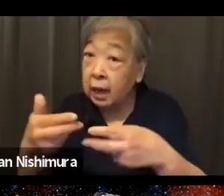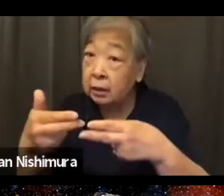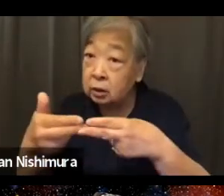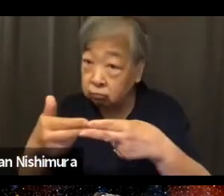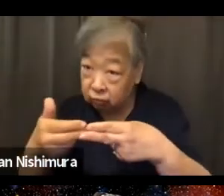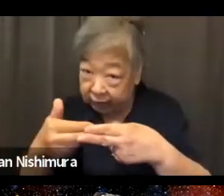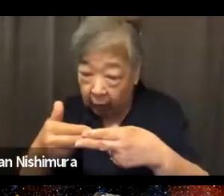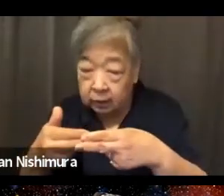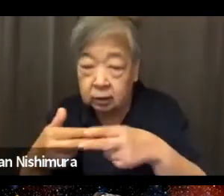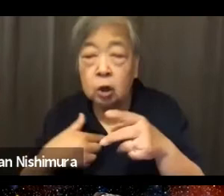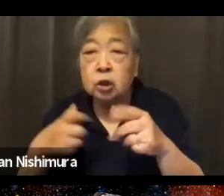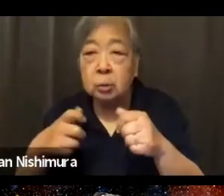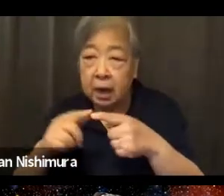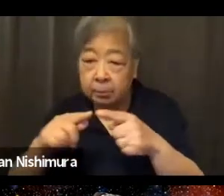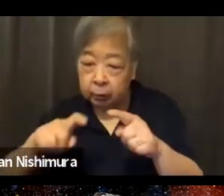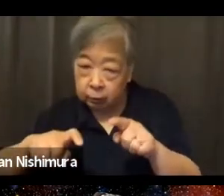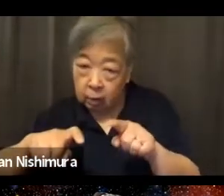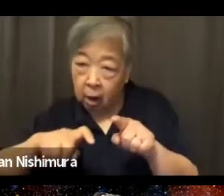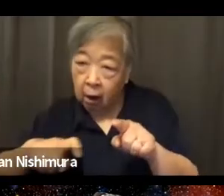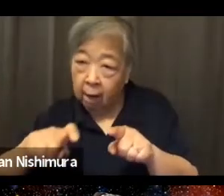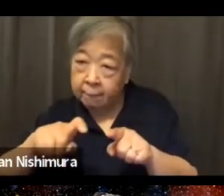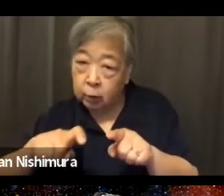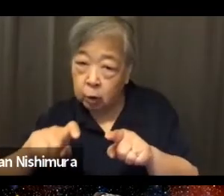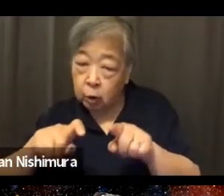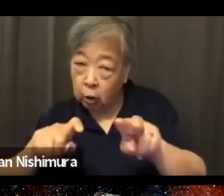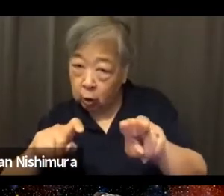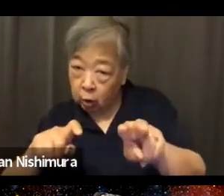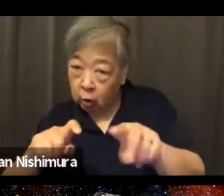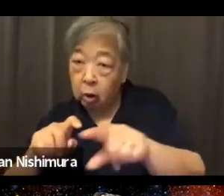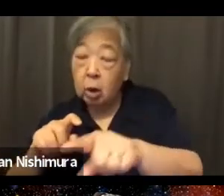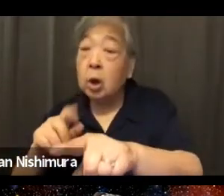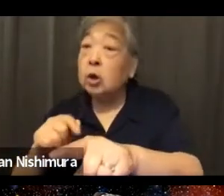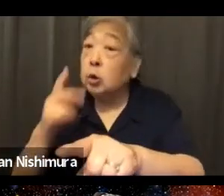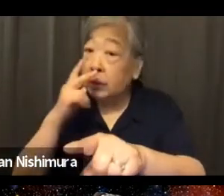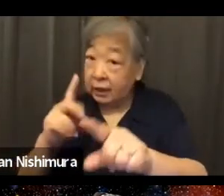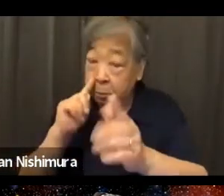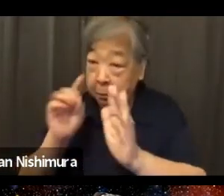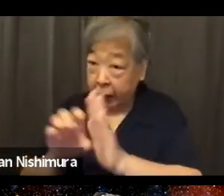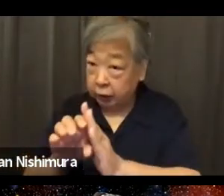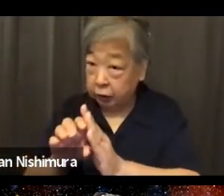On this slide you'll see the picture of the cover of our book, a book called "Advising